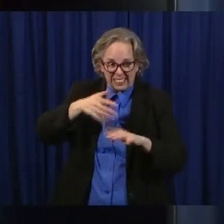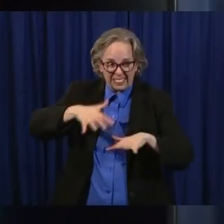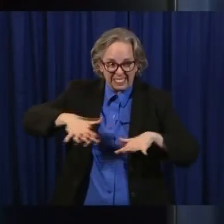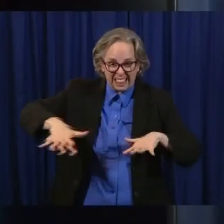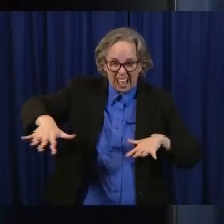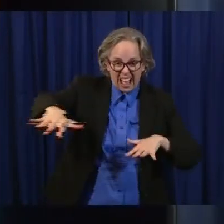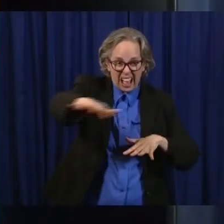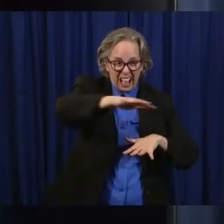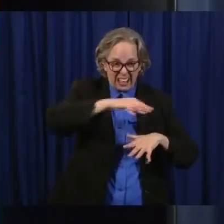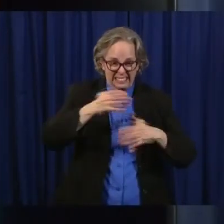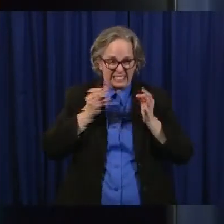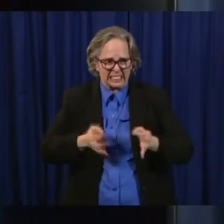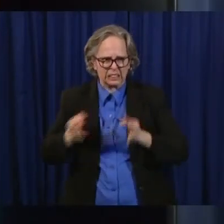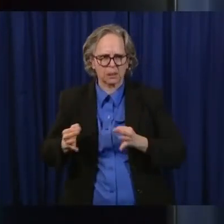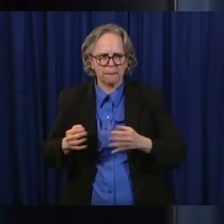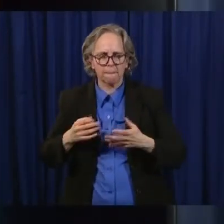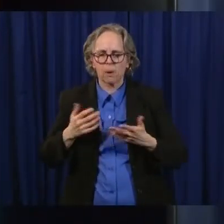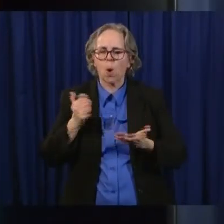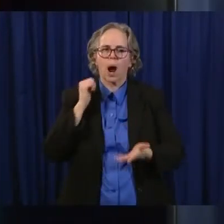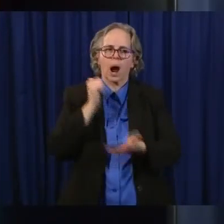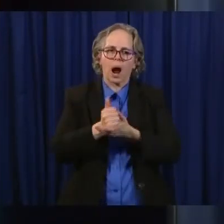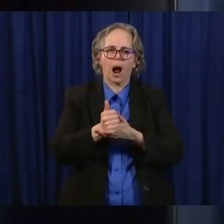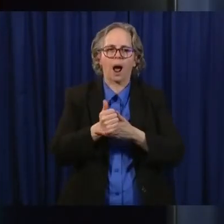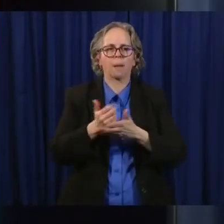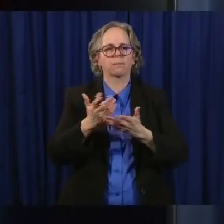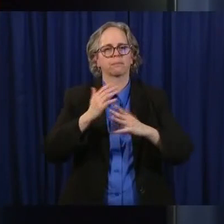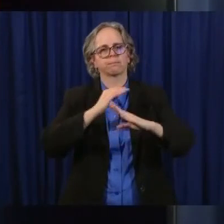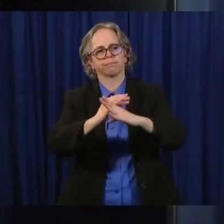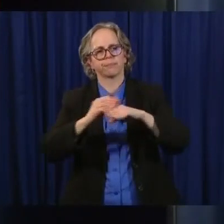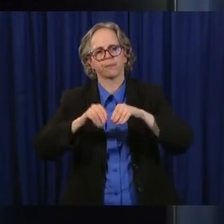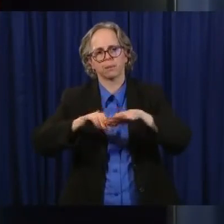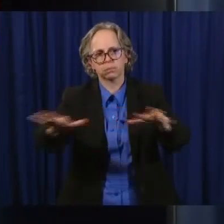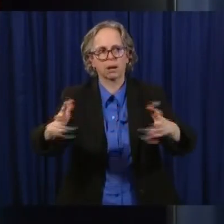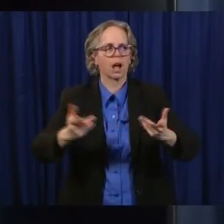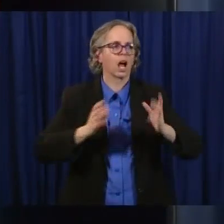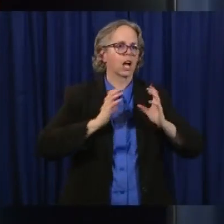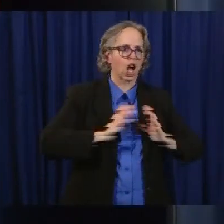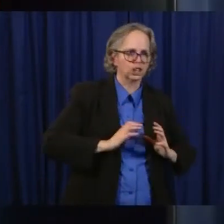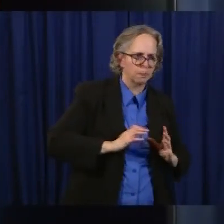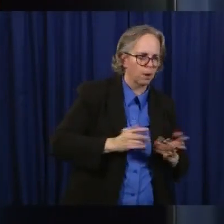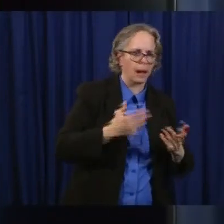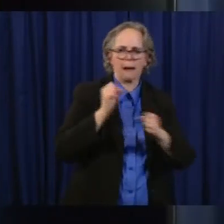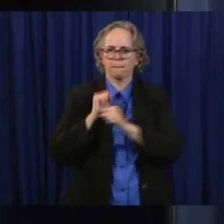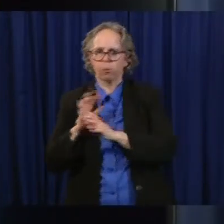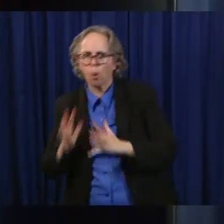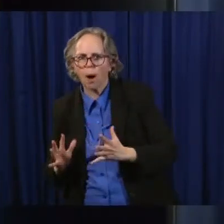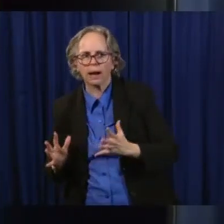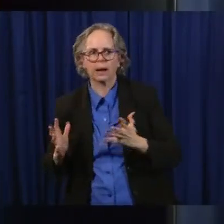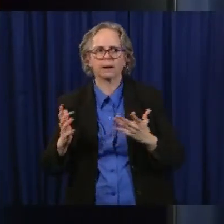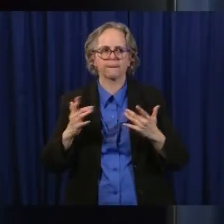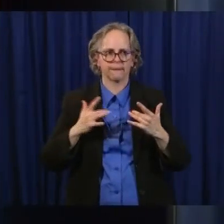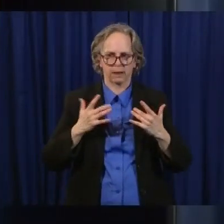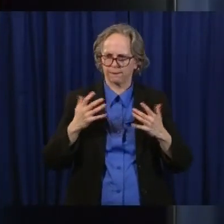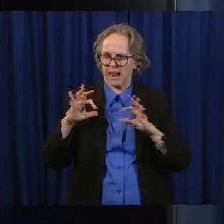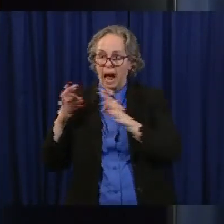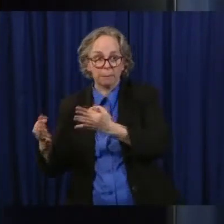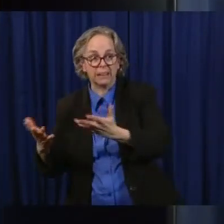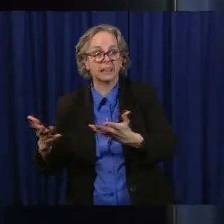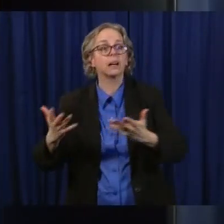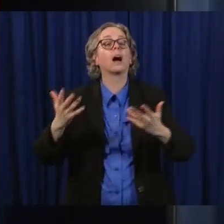MANAGE AN INFRASTRUCTURE. IF YOU MANAGE A BUILDING, FOR YOU TO BE ABLE TO SAY, I CAN HAVE THIS GLOBAL EFFECT ON BEING ABLE TO HELP LOCAL